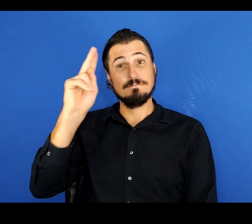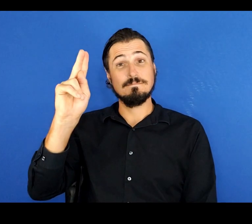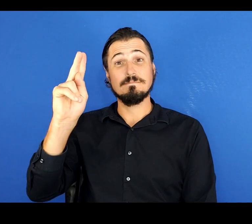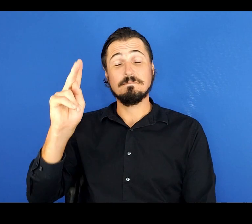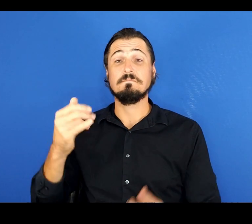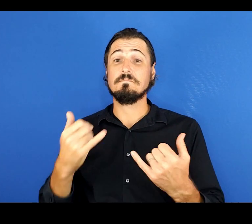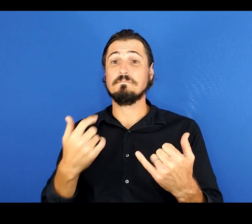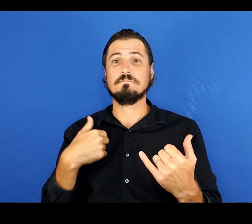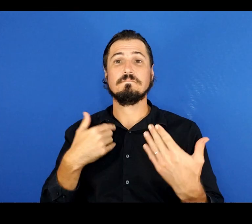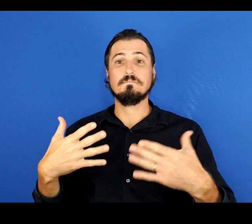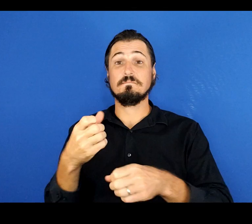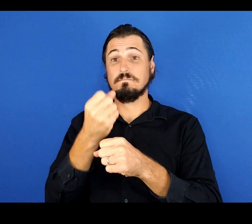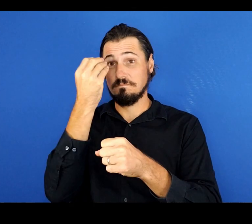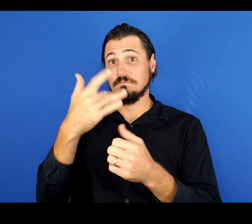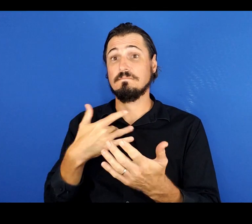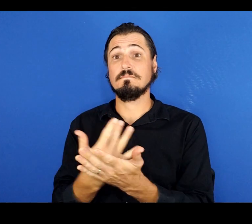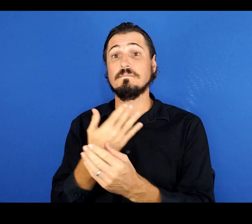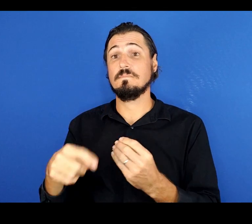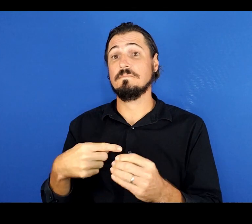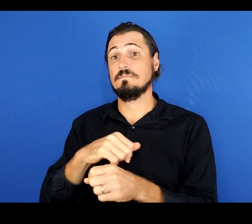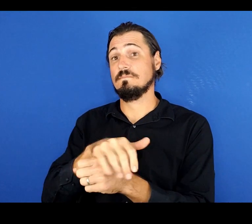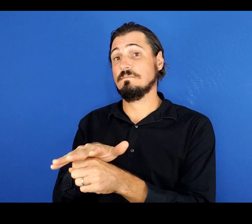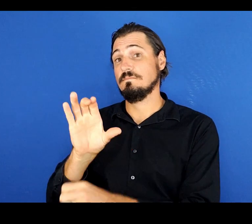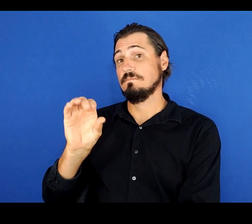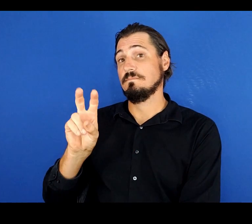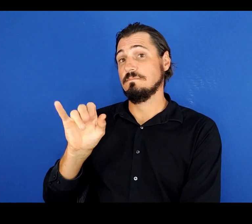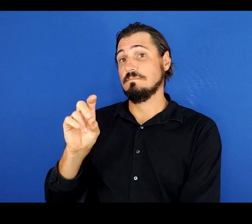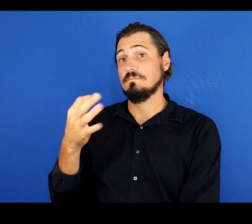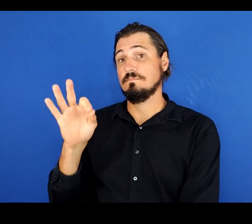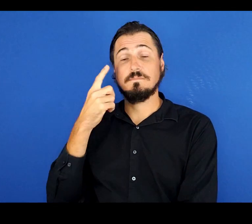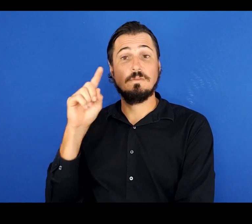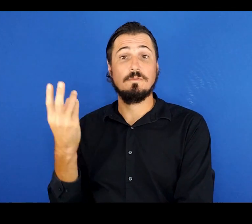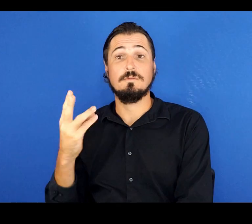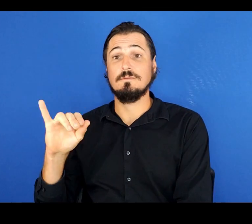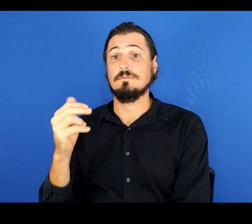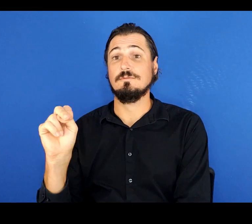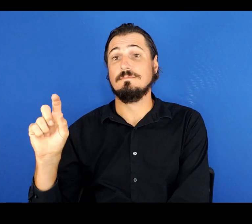Aloha Kaua‘i. Here is our COVID-19 briefing from Team Kaua‘i for Wednesday, January 20